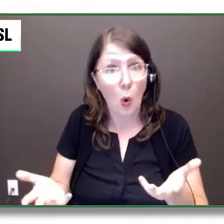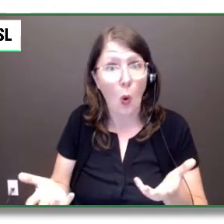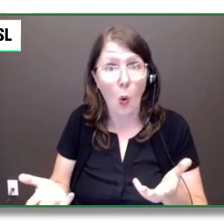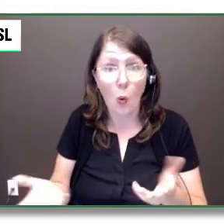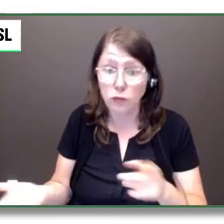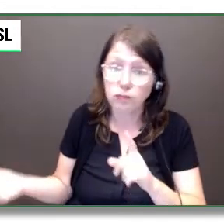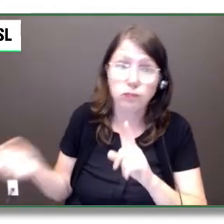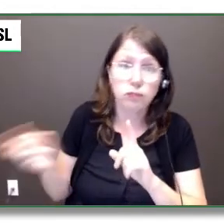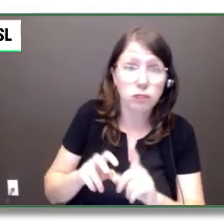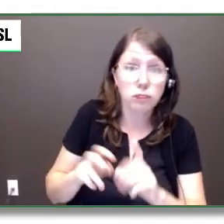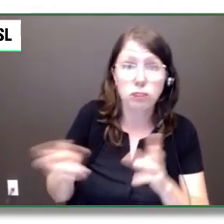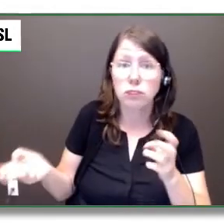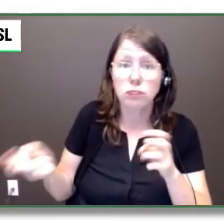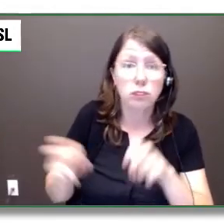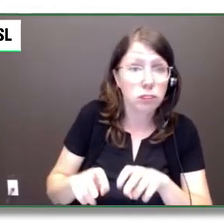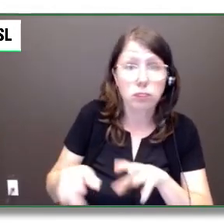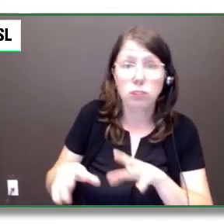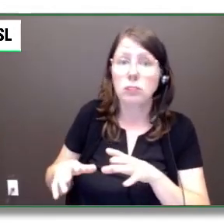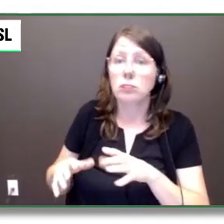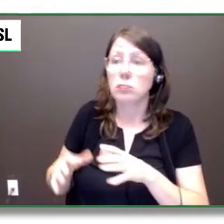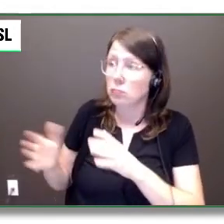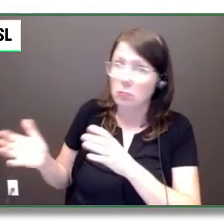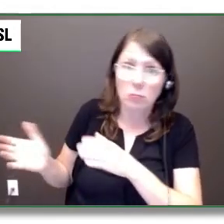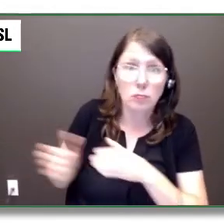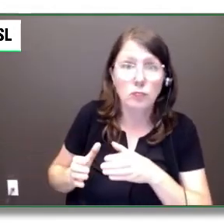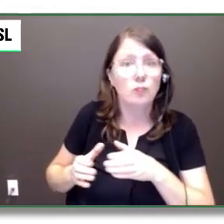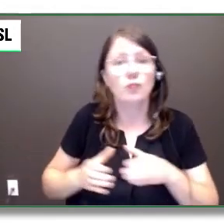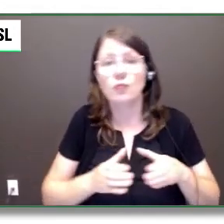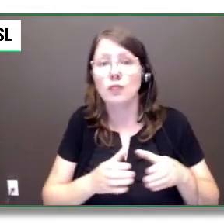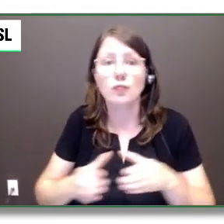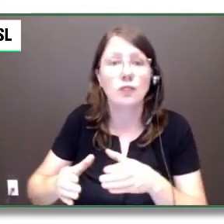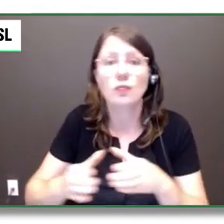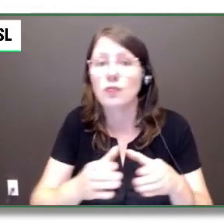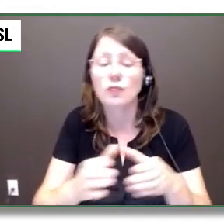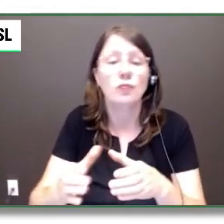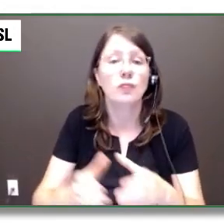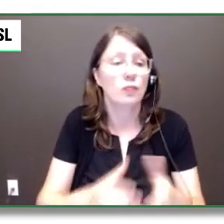We would stop, look at things um you know. Some of them was there were